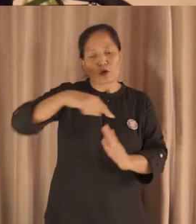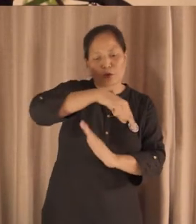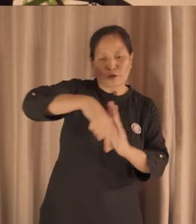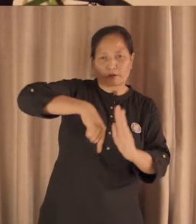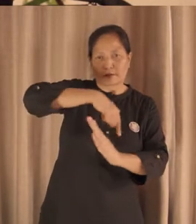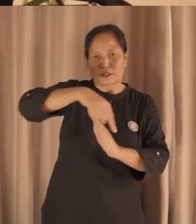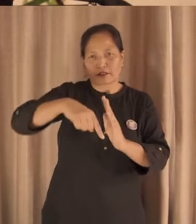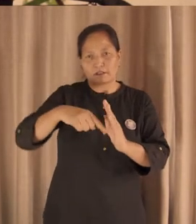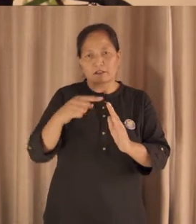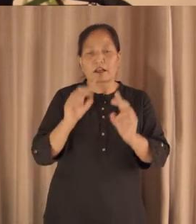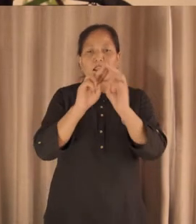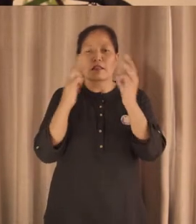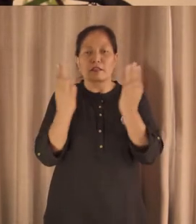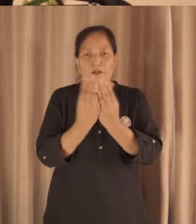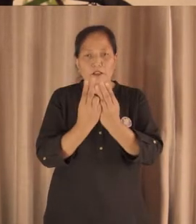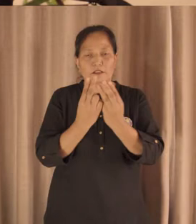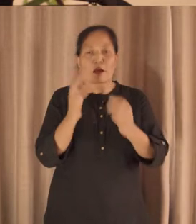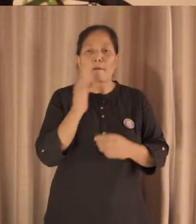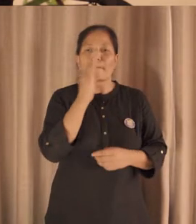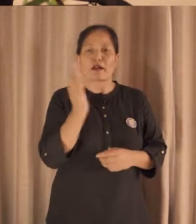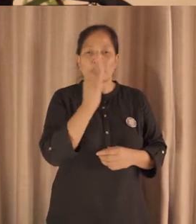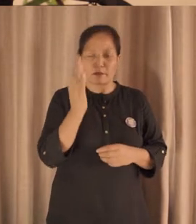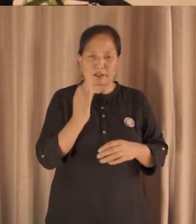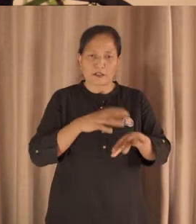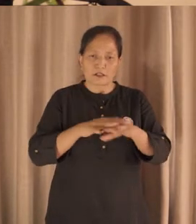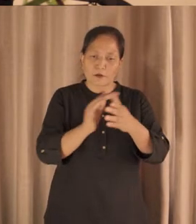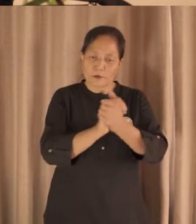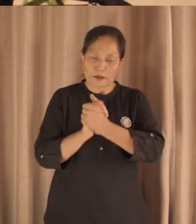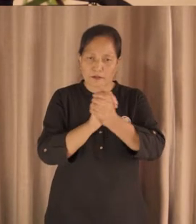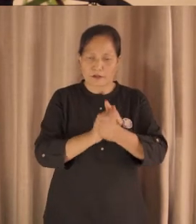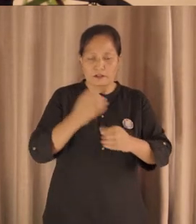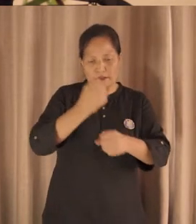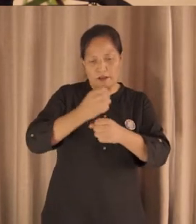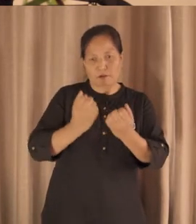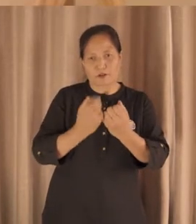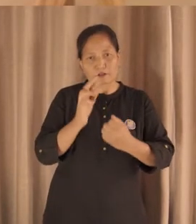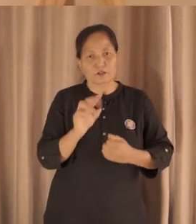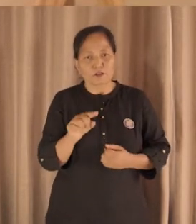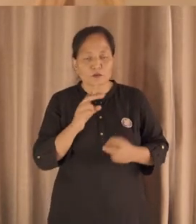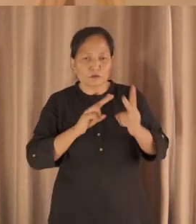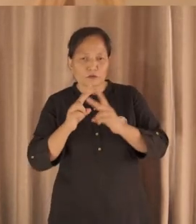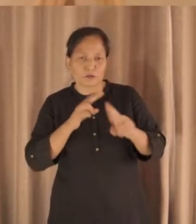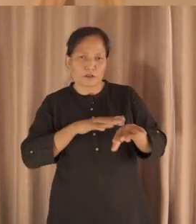and values, their knowledge, art and skills is missing. So, how to understand development? For some, it may mean construction and deconstruction of the roads, for some it may be building